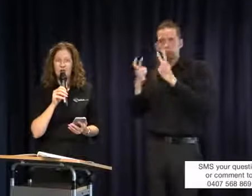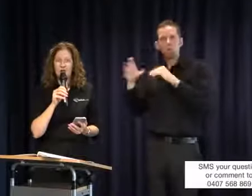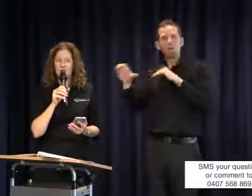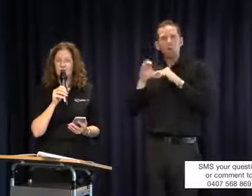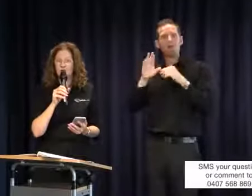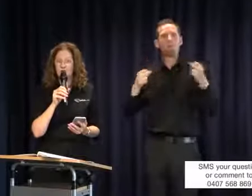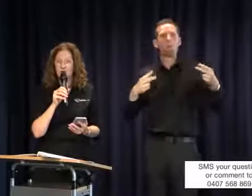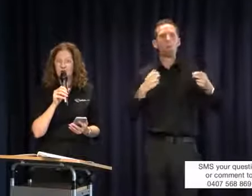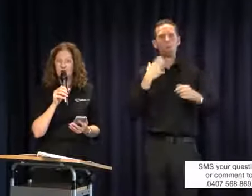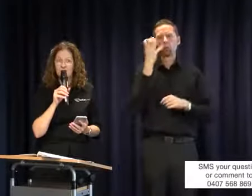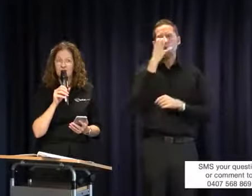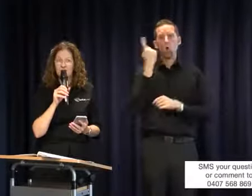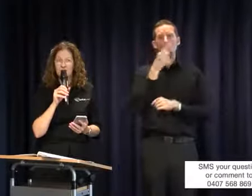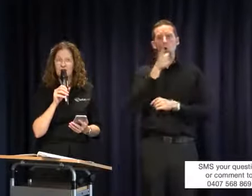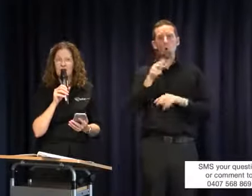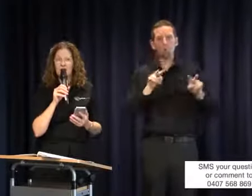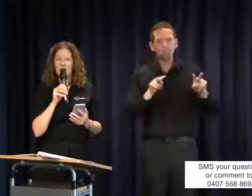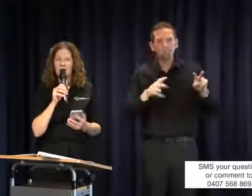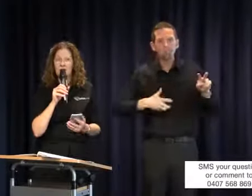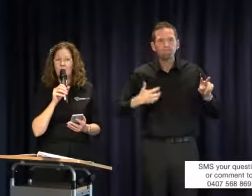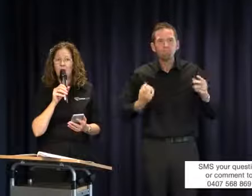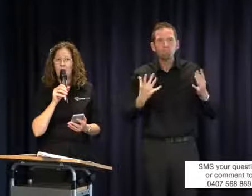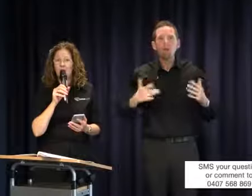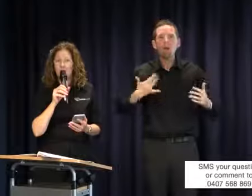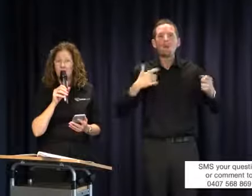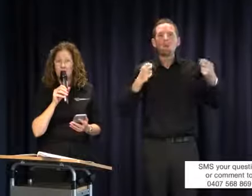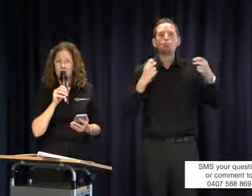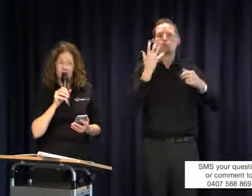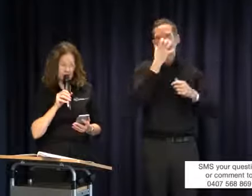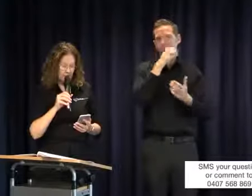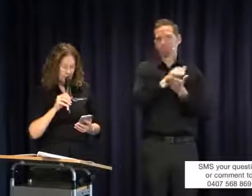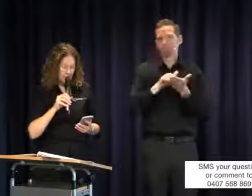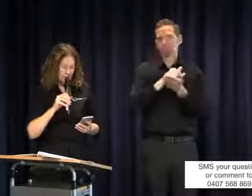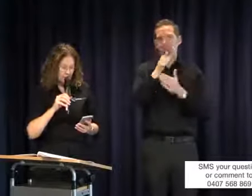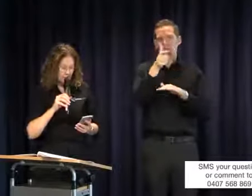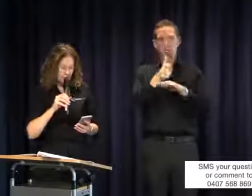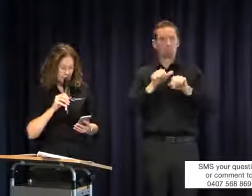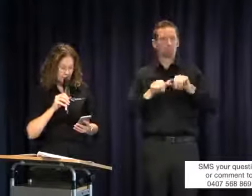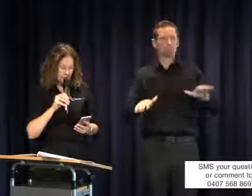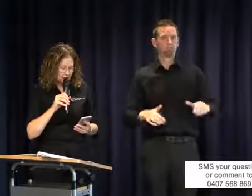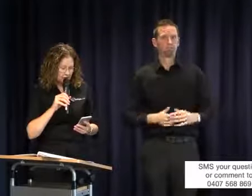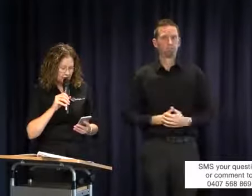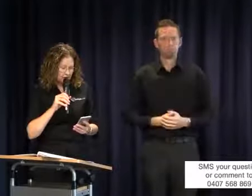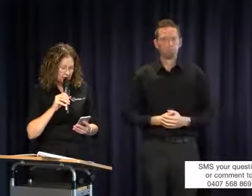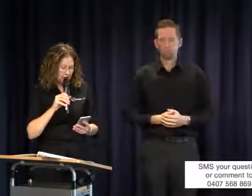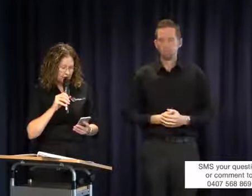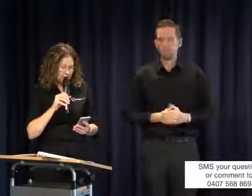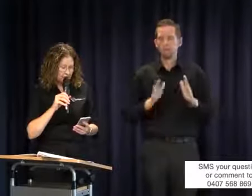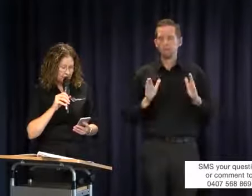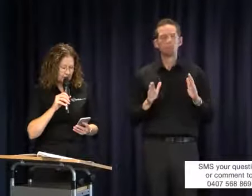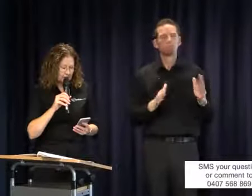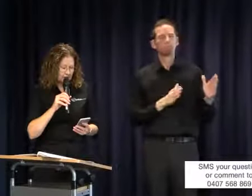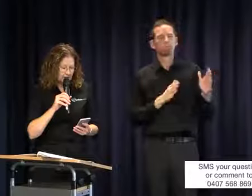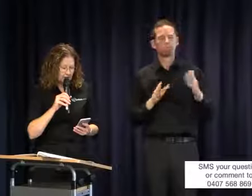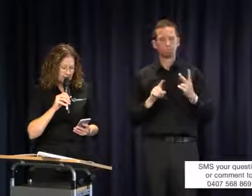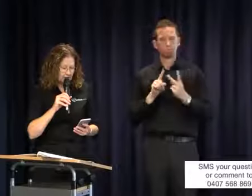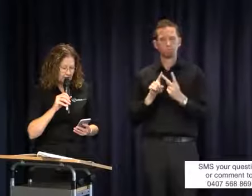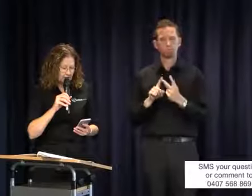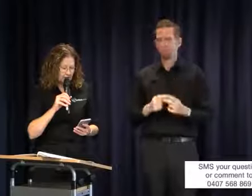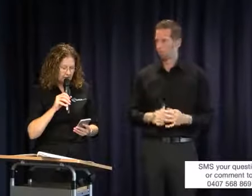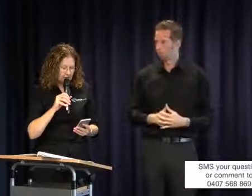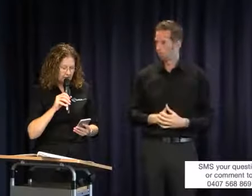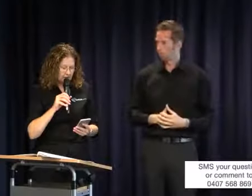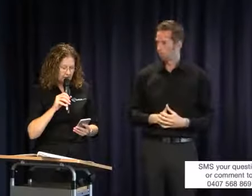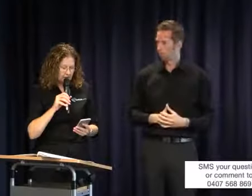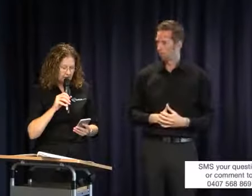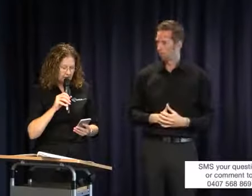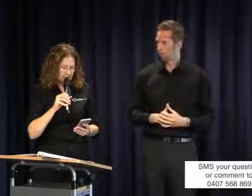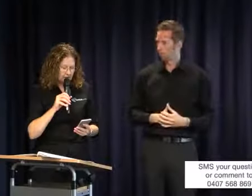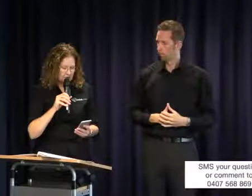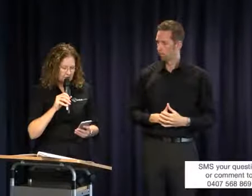sorry for those who are relying on live captioning for the live stream. So, moving on. One question